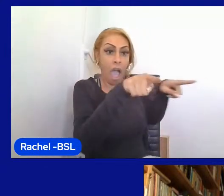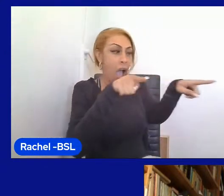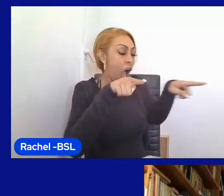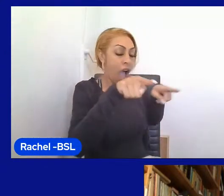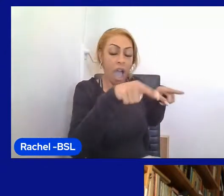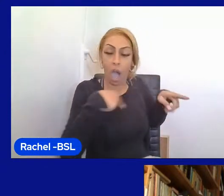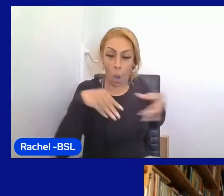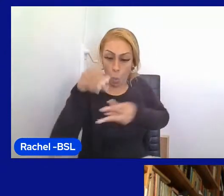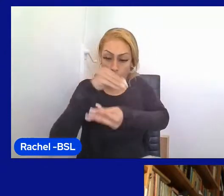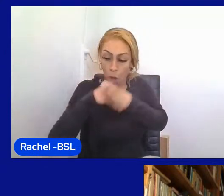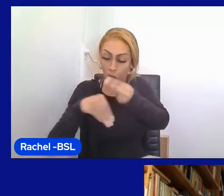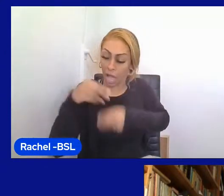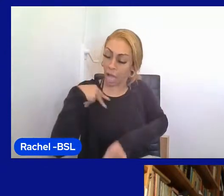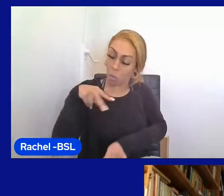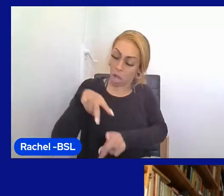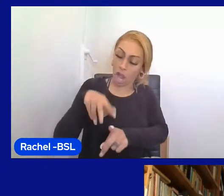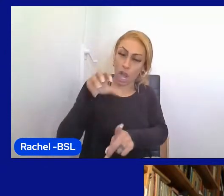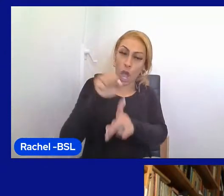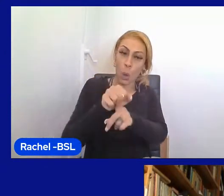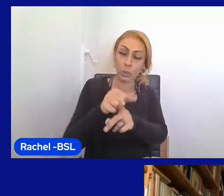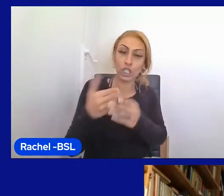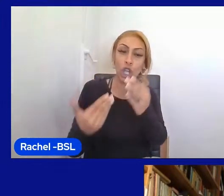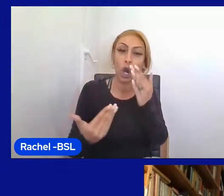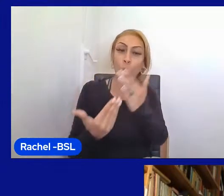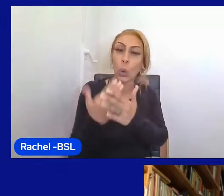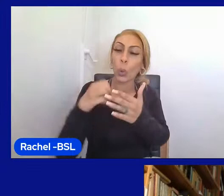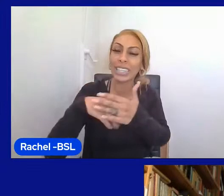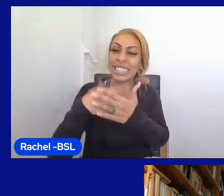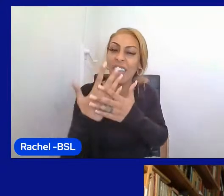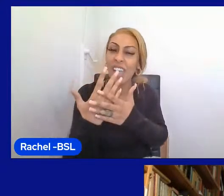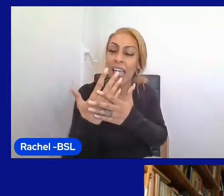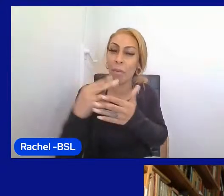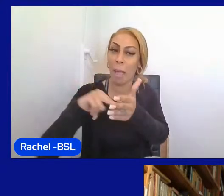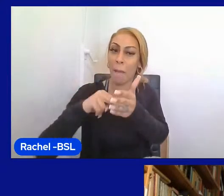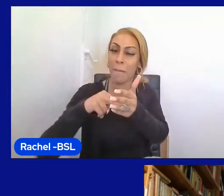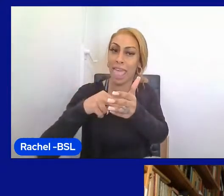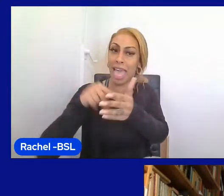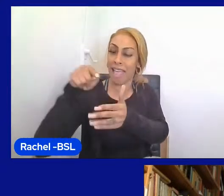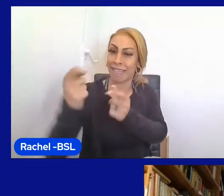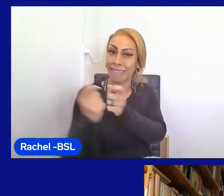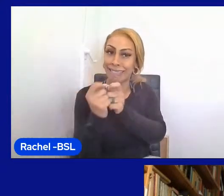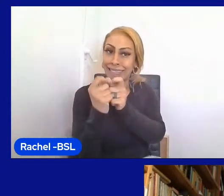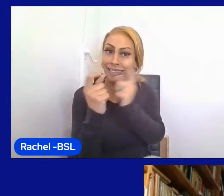love, and at the same time there was a sale that I could pop into.